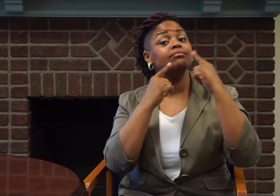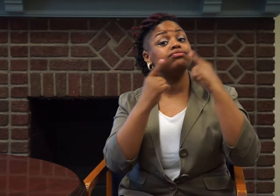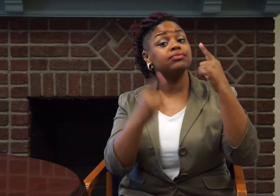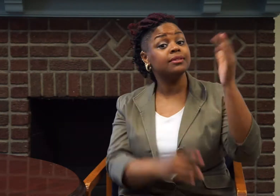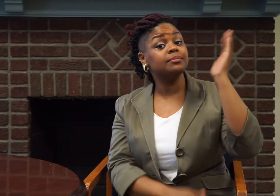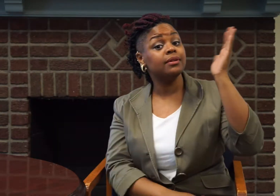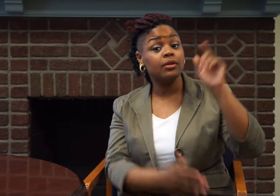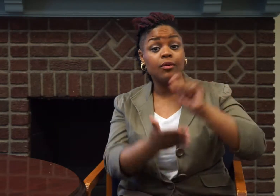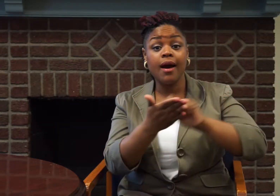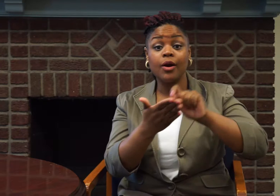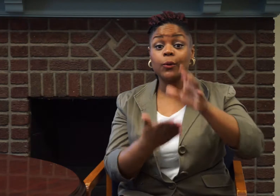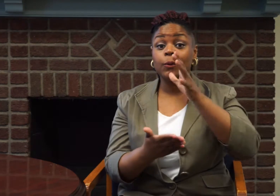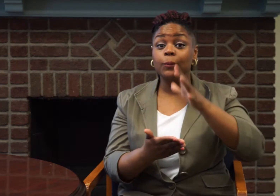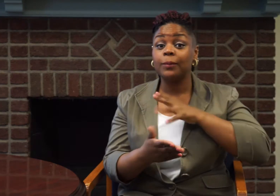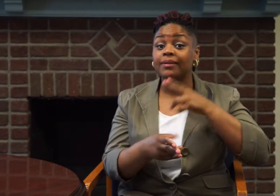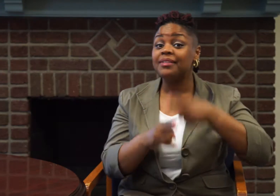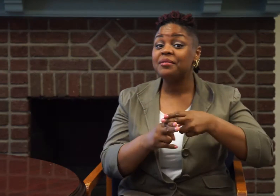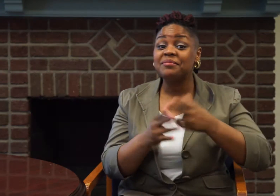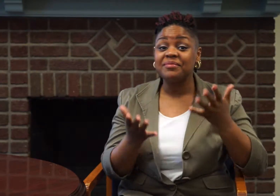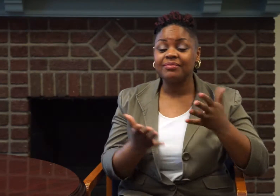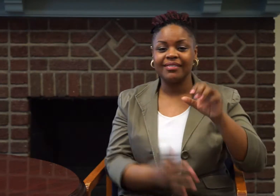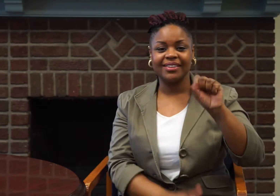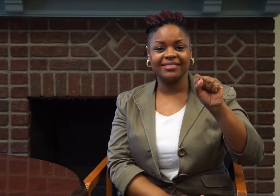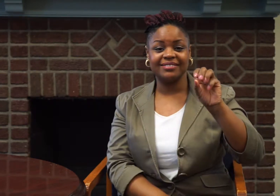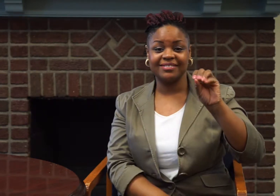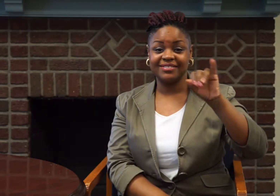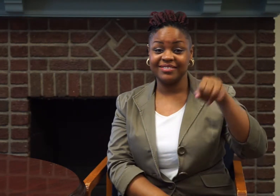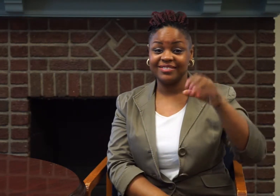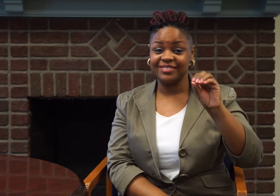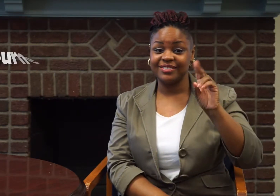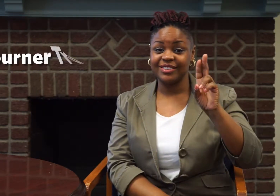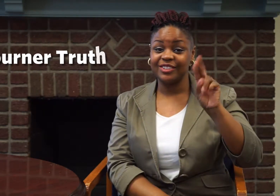The famous public speaker and political writer named